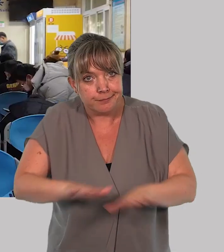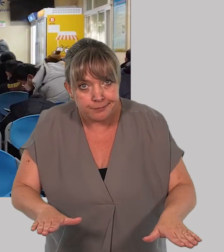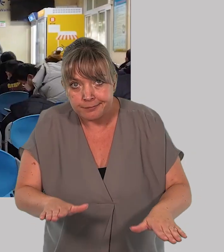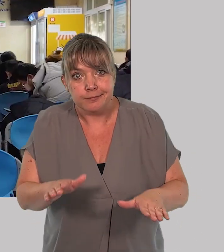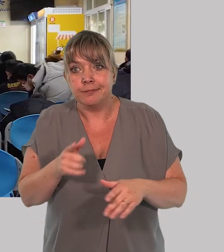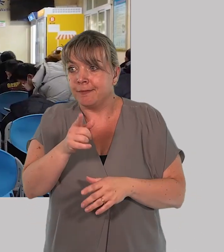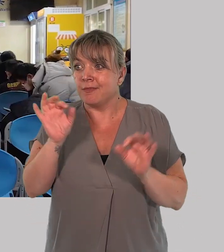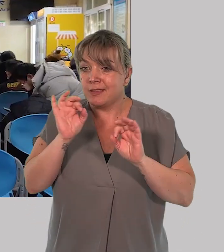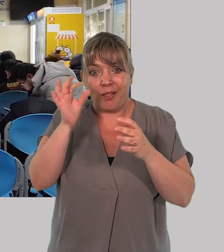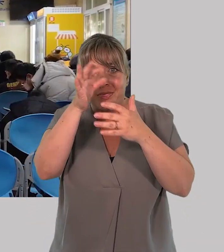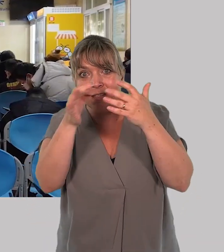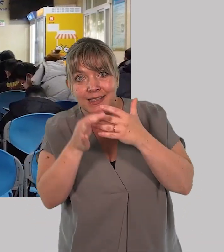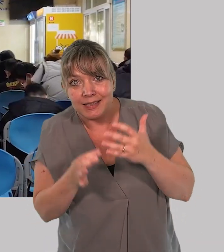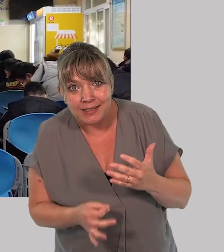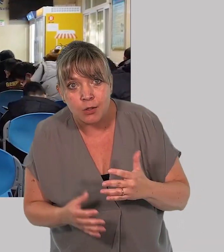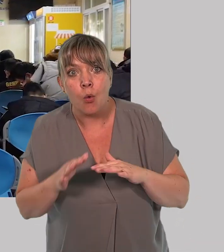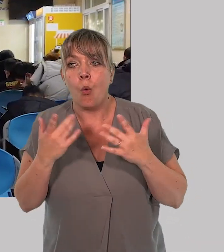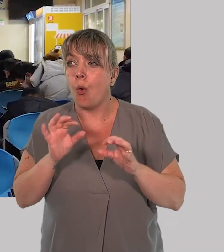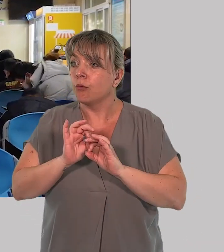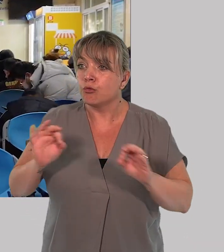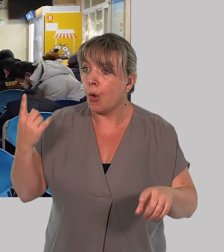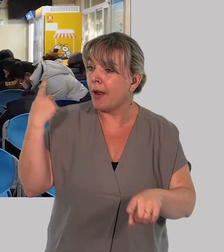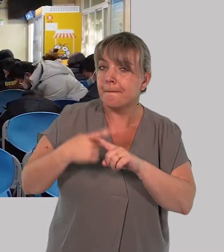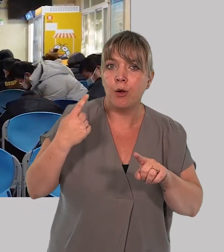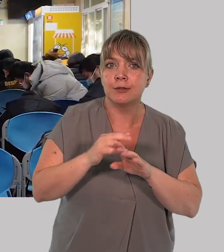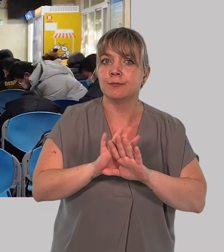if there is no indications, if there is no emergency.